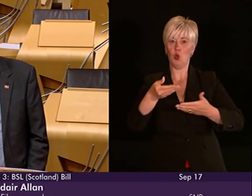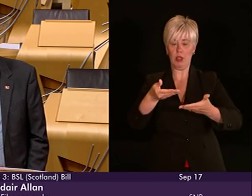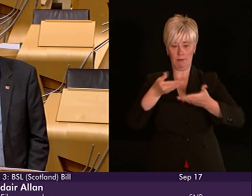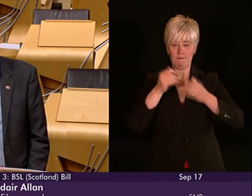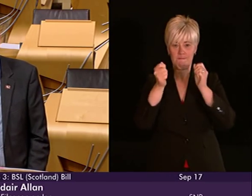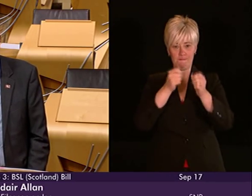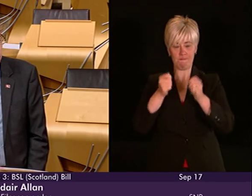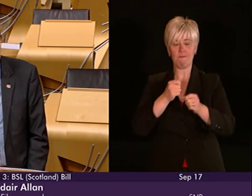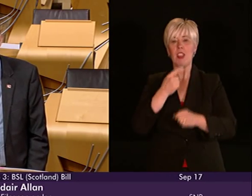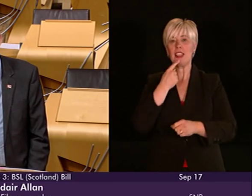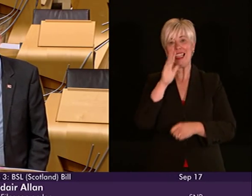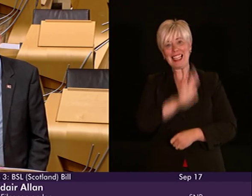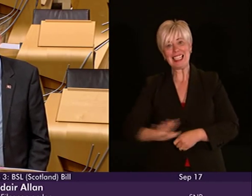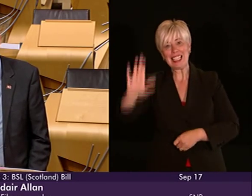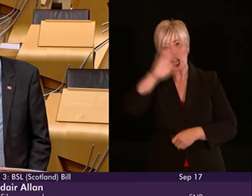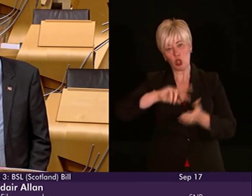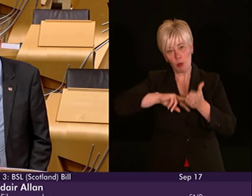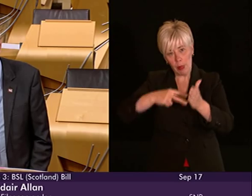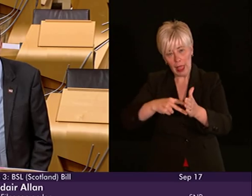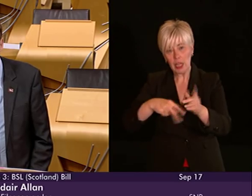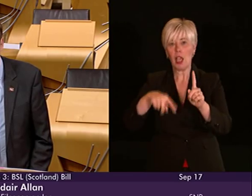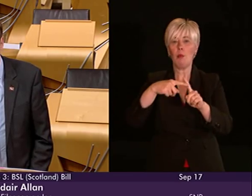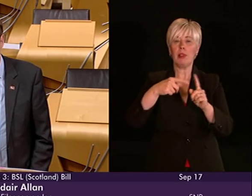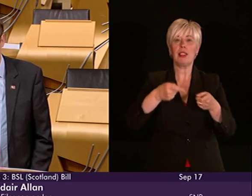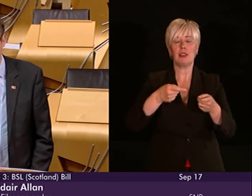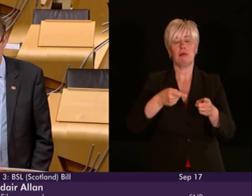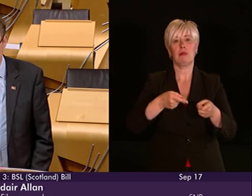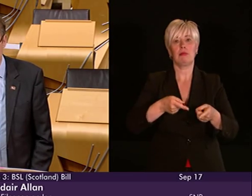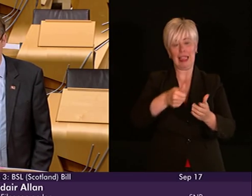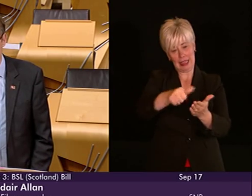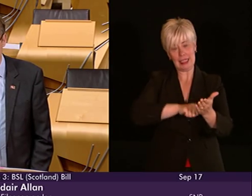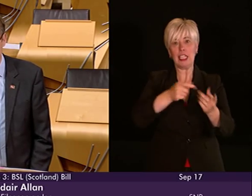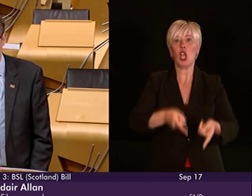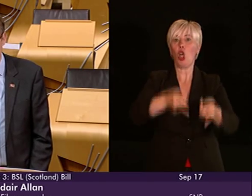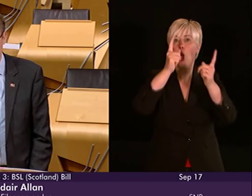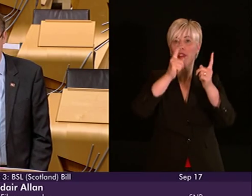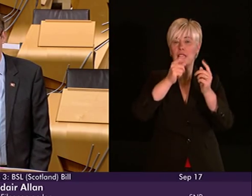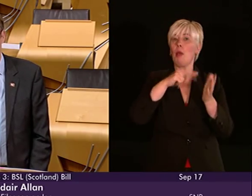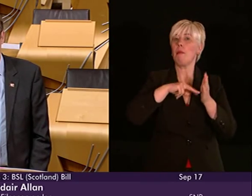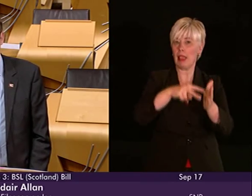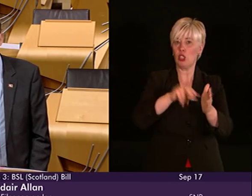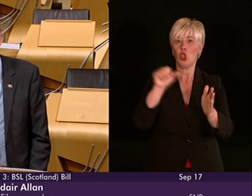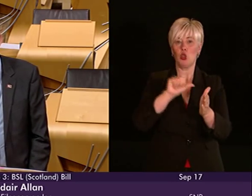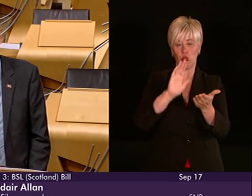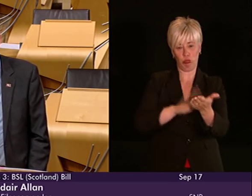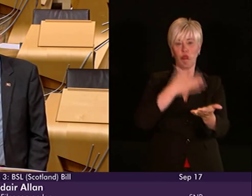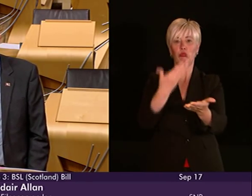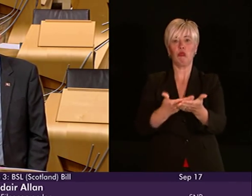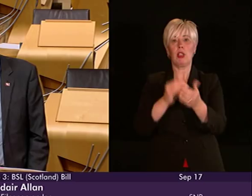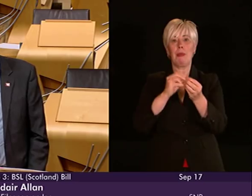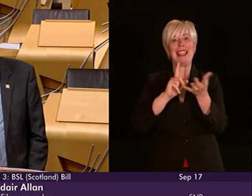BSL national plan and listed authority BSL plans be translated into BSL. The Scottish